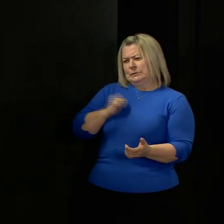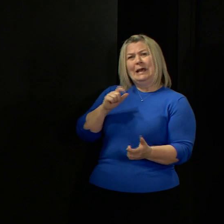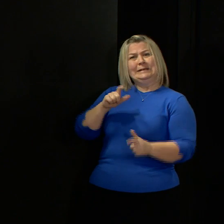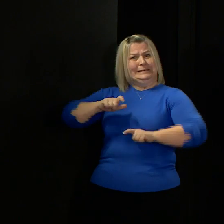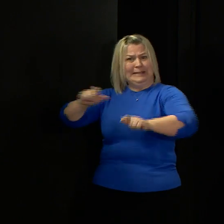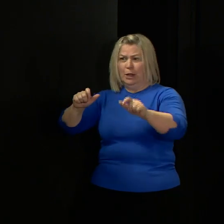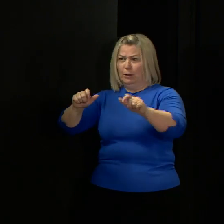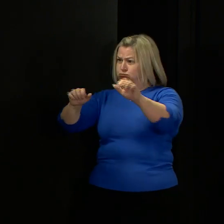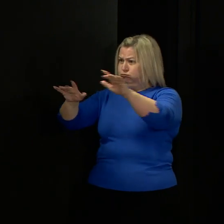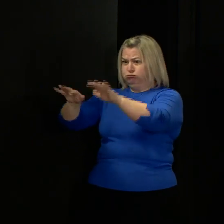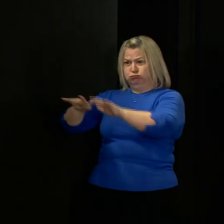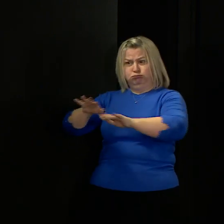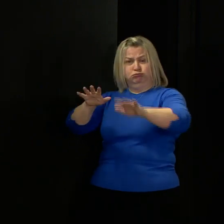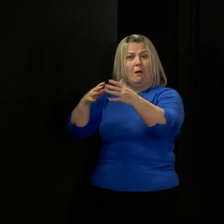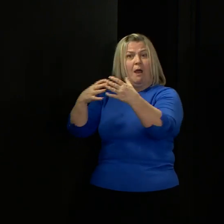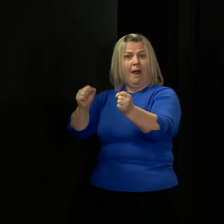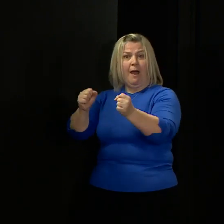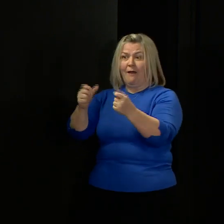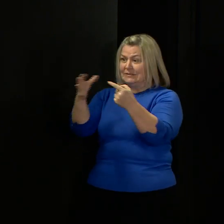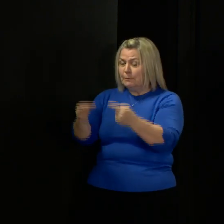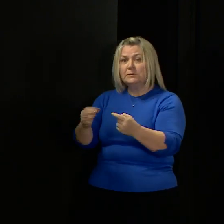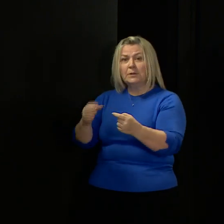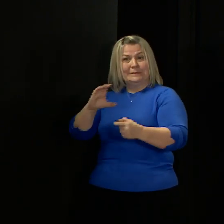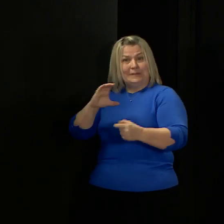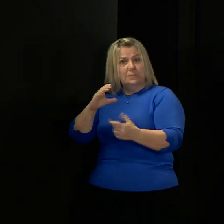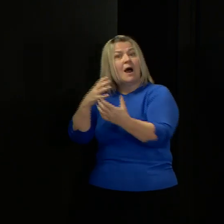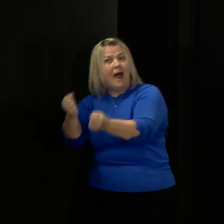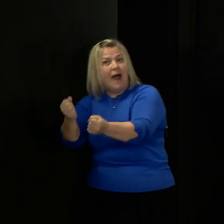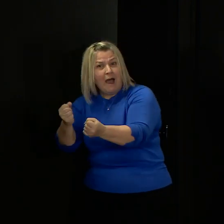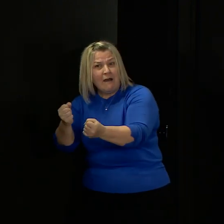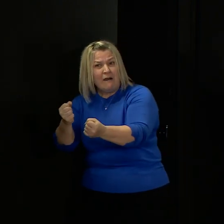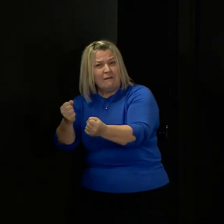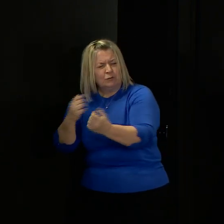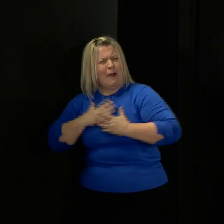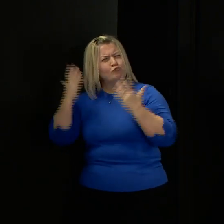out there who are not seeking help from the GP when they might need it my